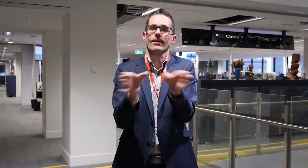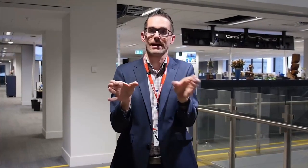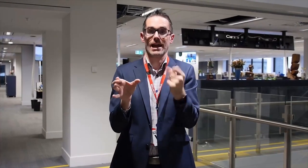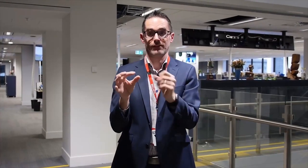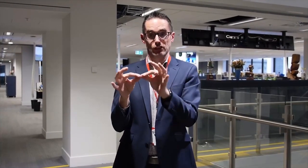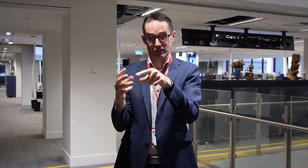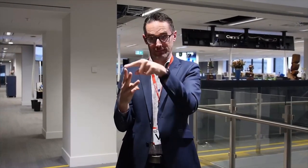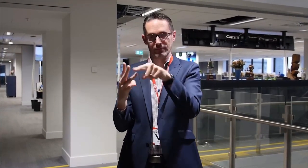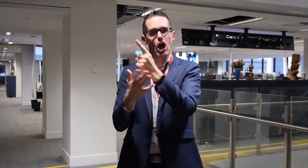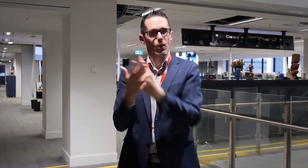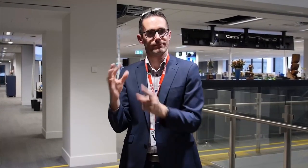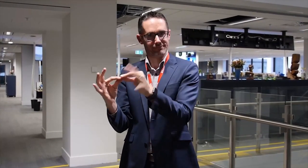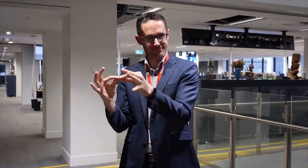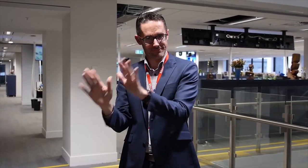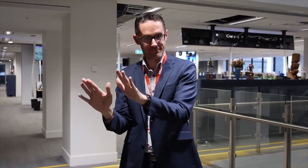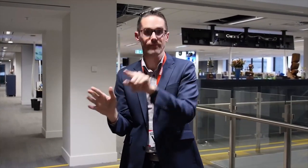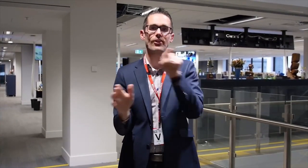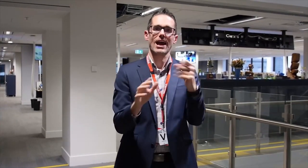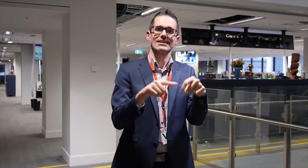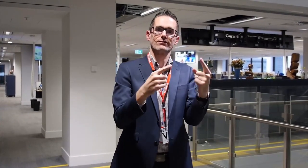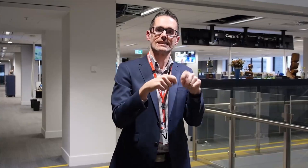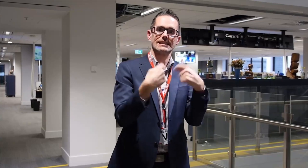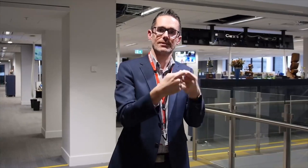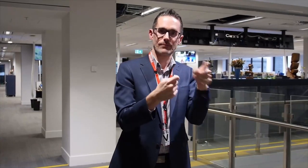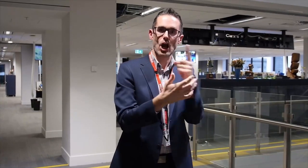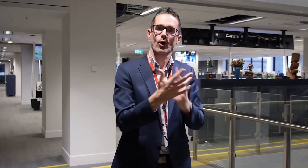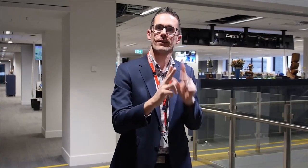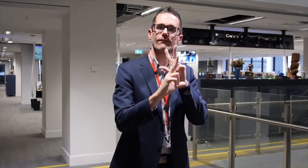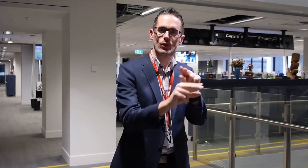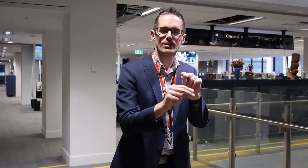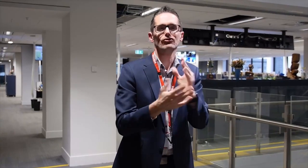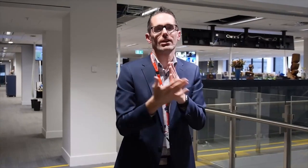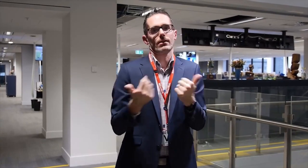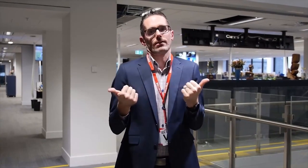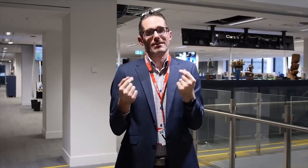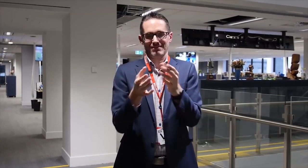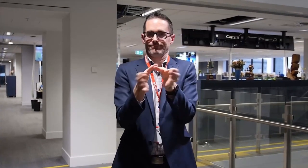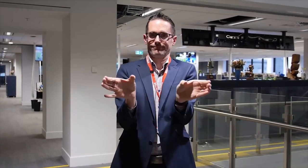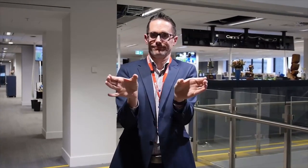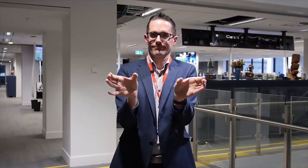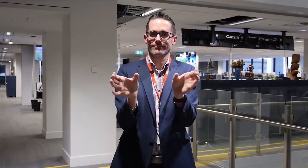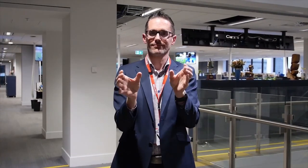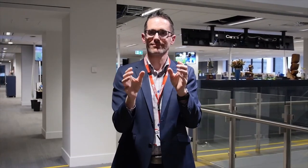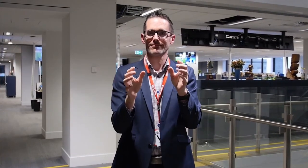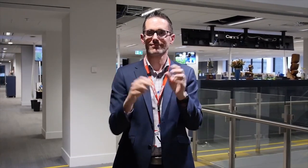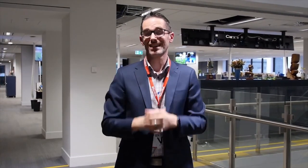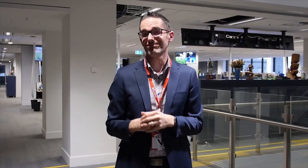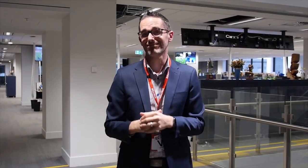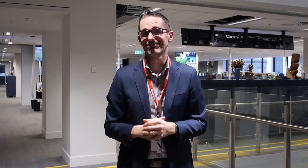We decided to separate the functions so we would have a team of interpreters and a team of translators. This has worked well.